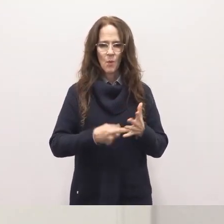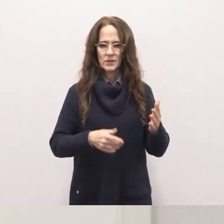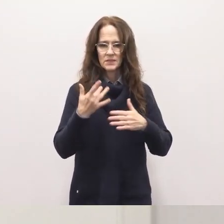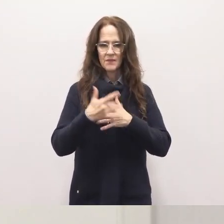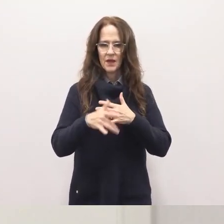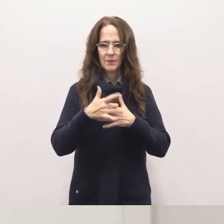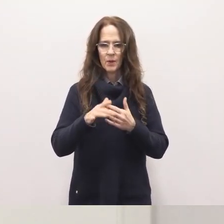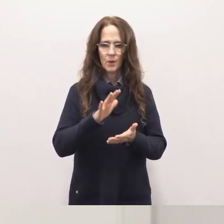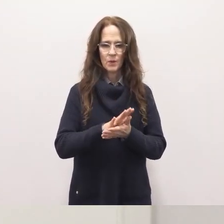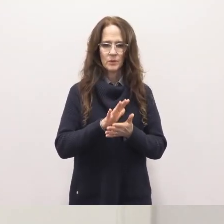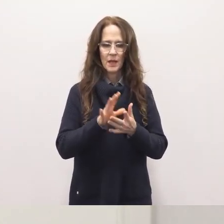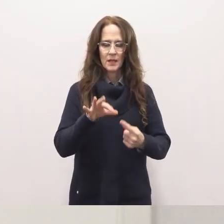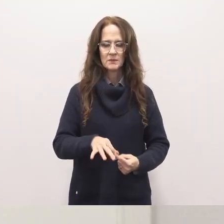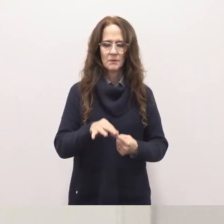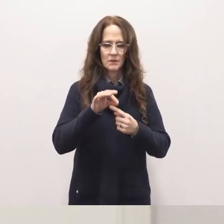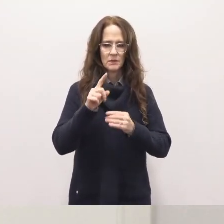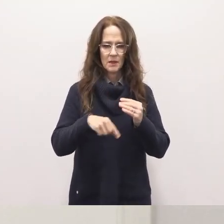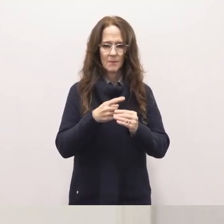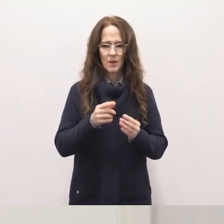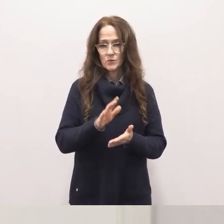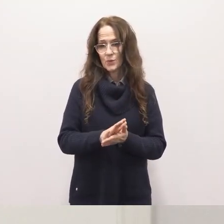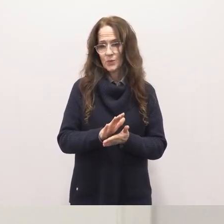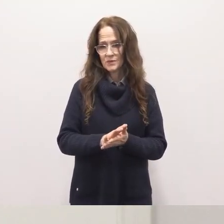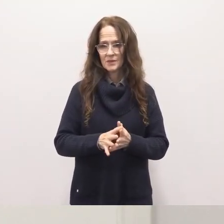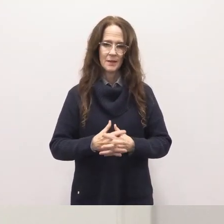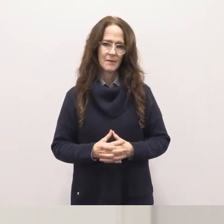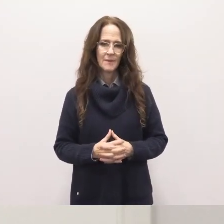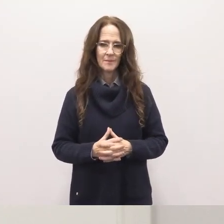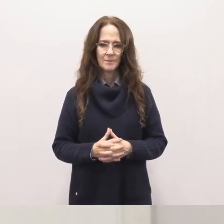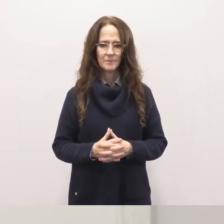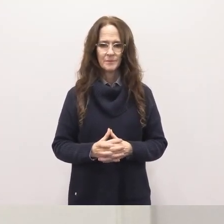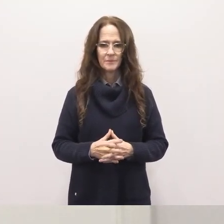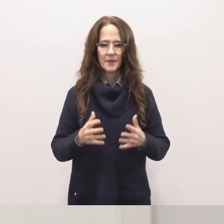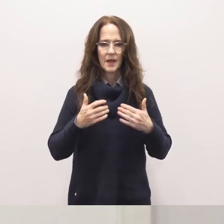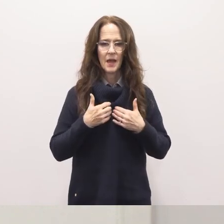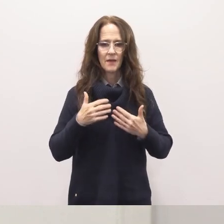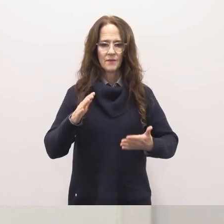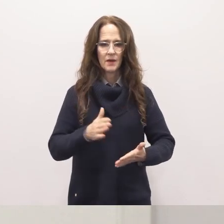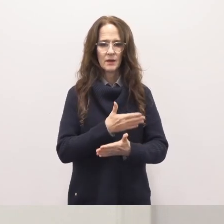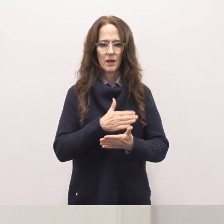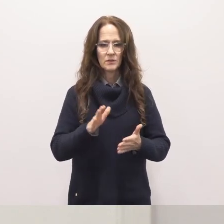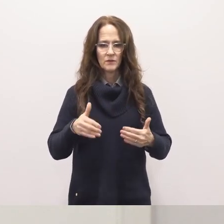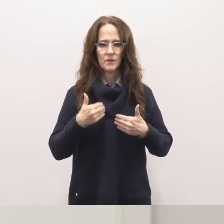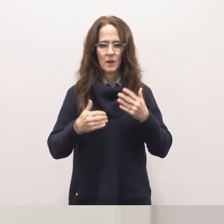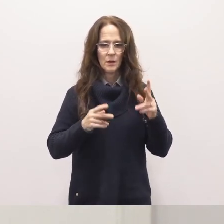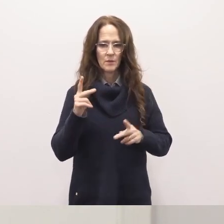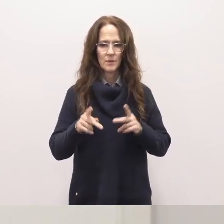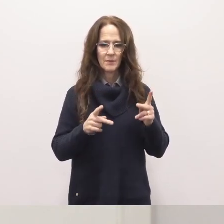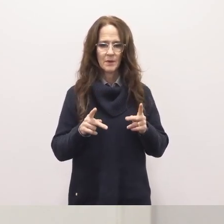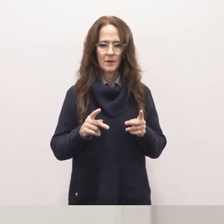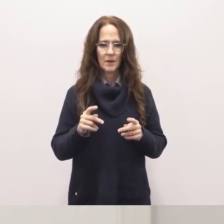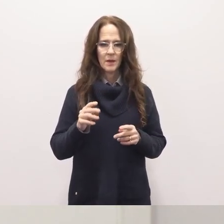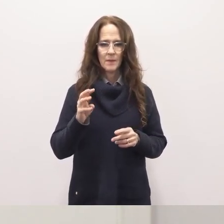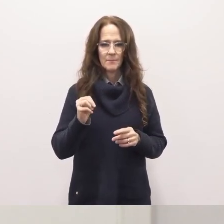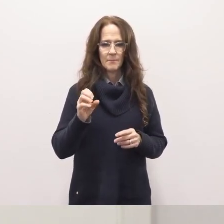and what is special about their schools. And then we have Concerts for Young People coming up. I know Mrs. Craighead will be attending at the end